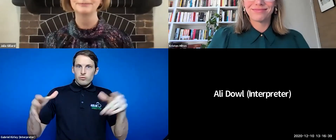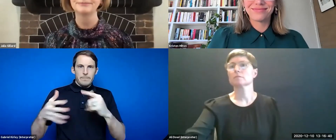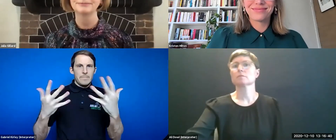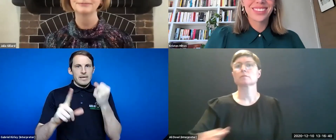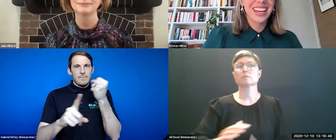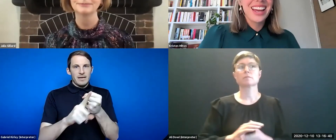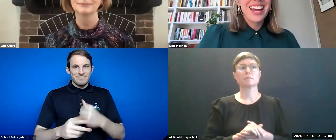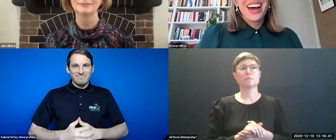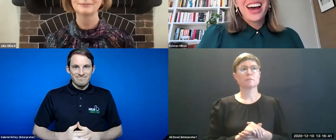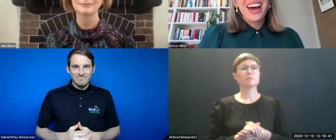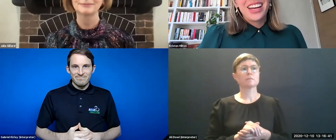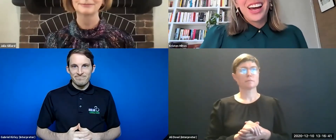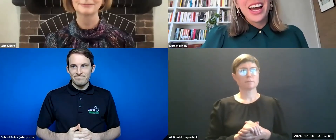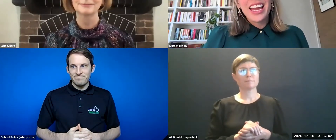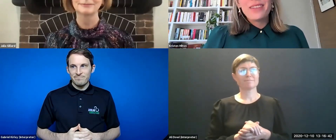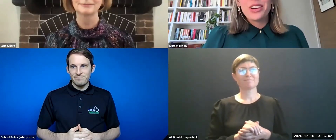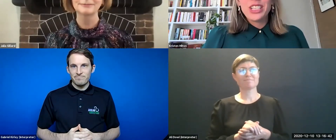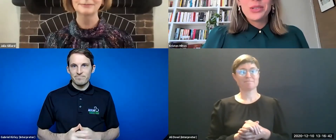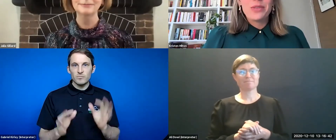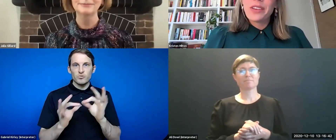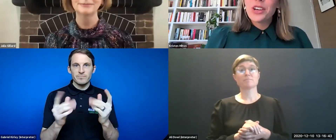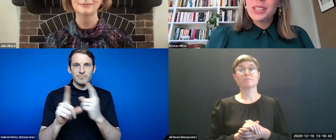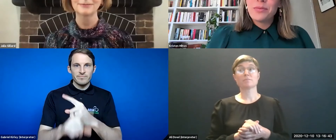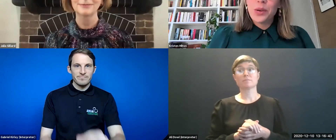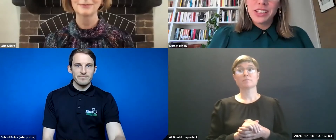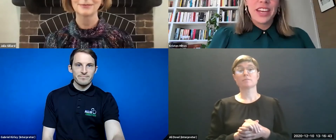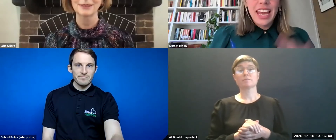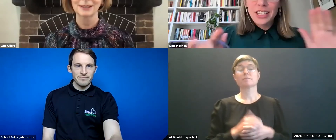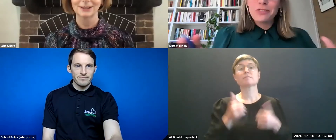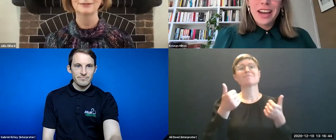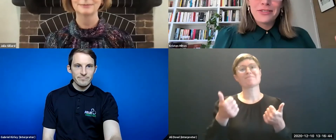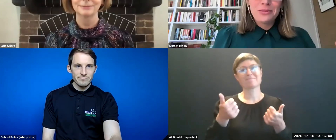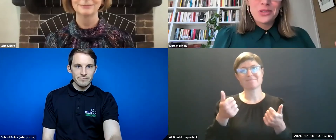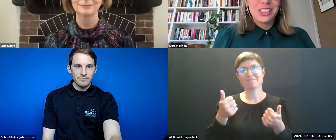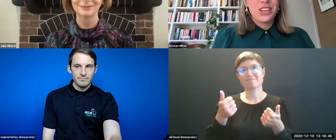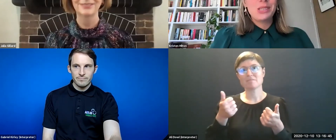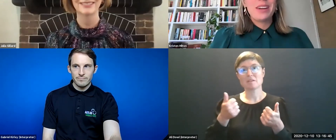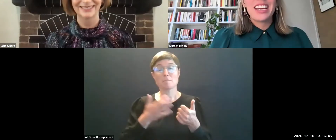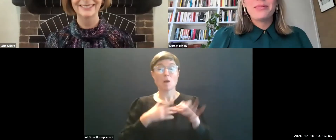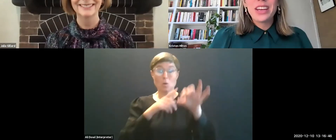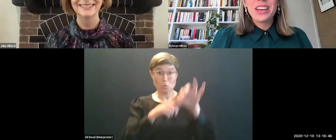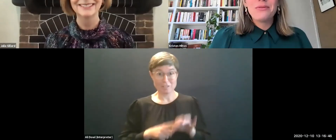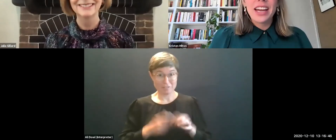I am going to invite - that is the end of my formal questions, but we've